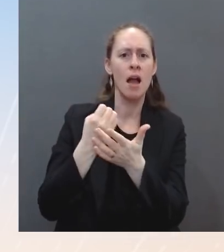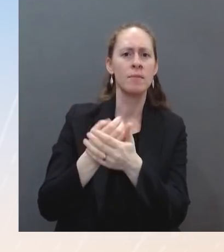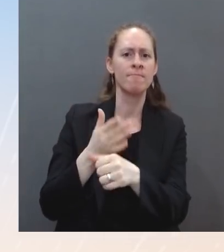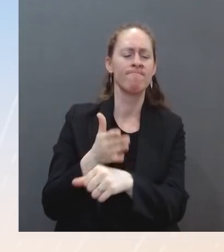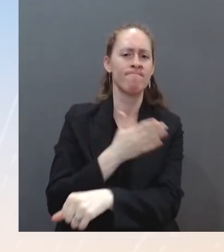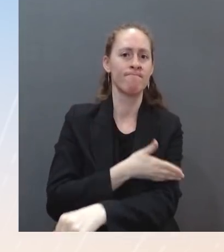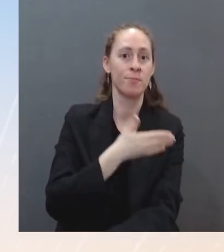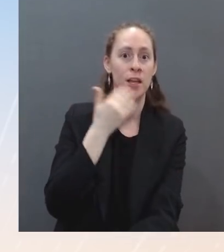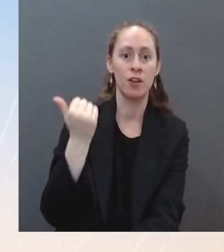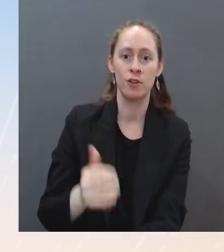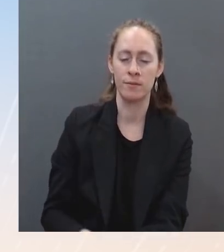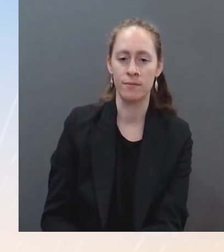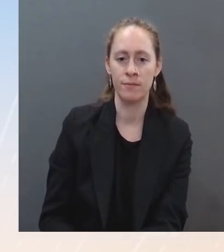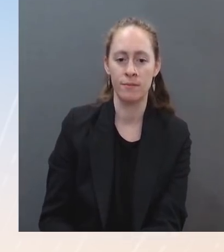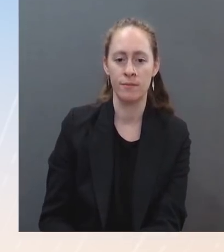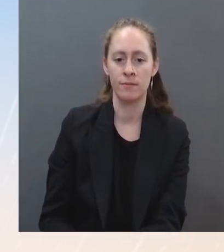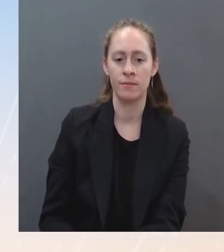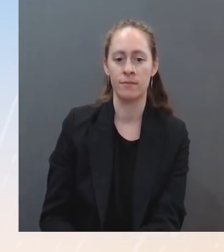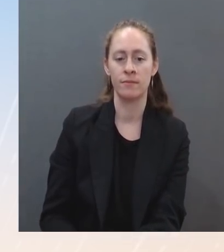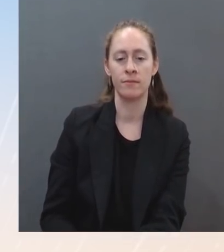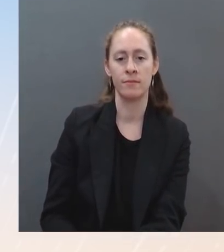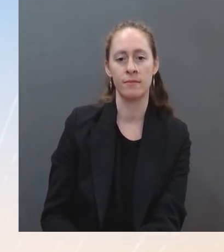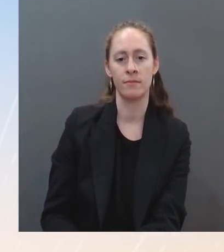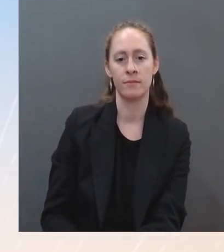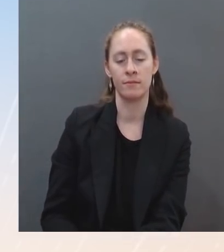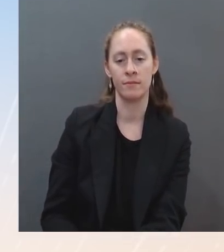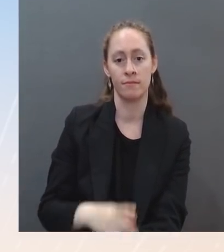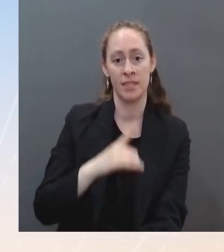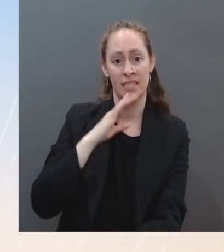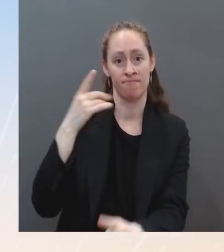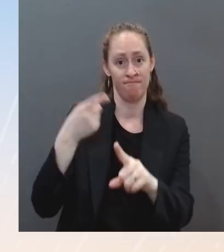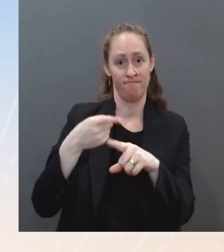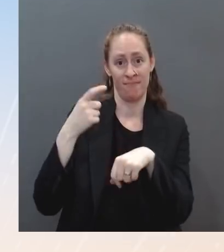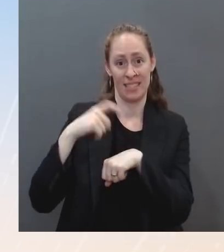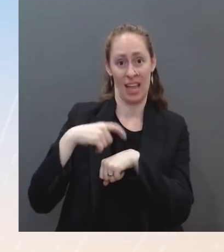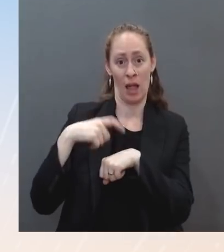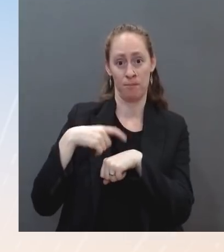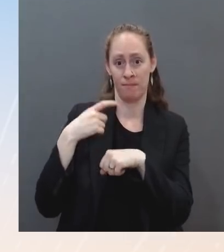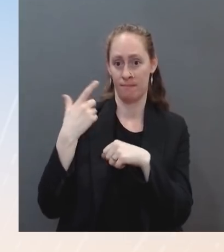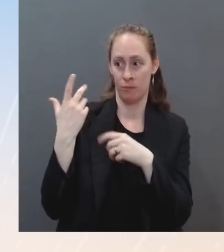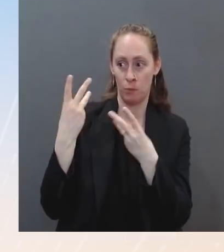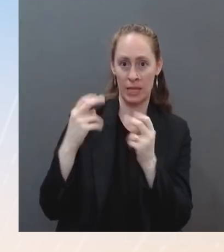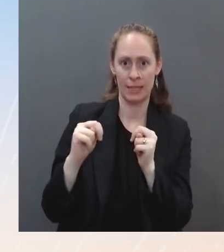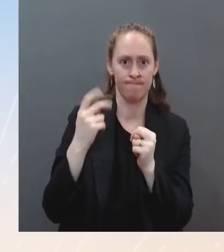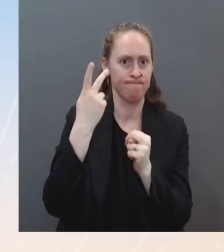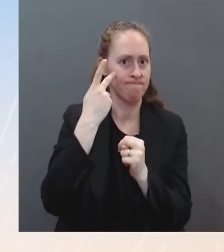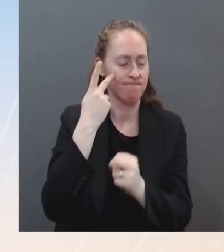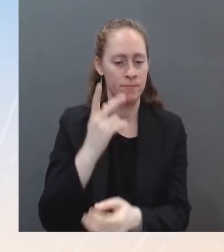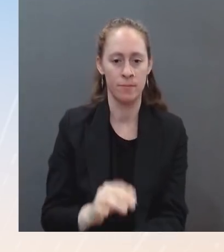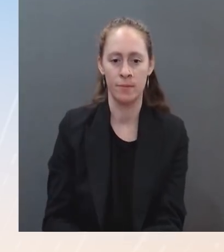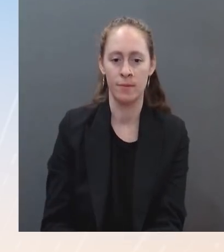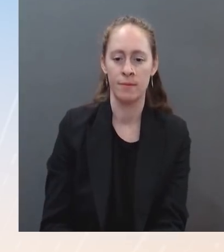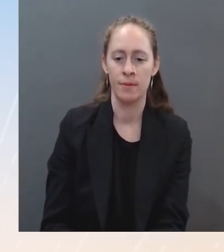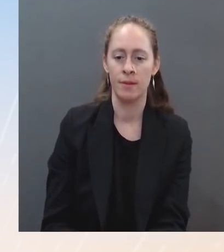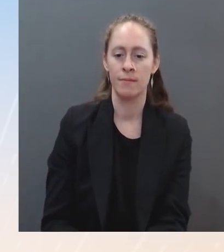in terms of a specific timeline, I don't have any -- anything further on that. >> The Press: So you're going to pass it with that House bill? Or you're -- you saying you're building on that. What does that look like?